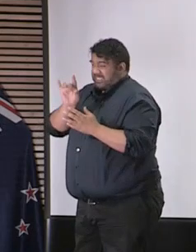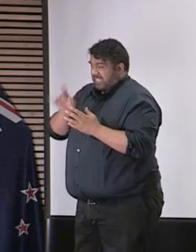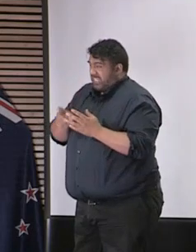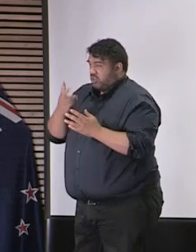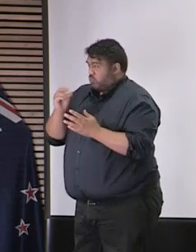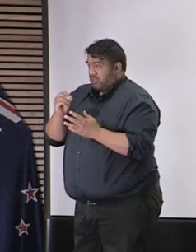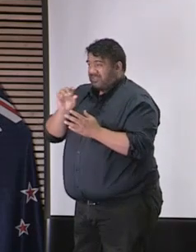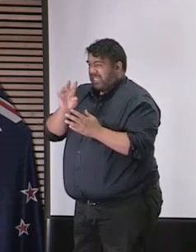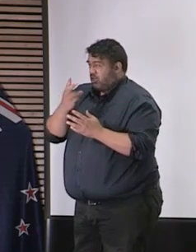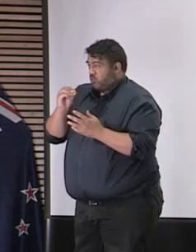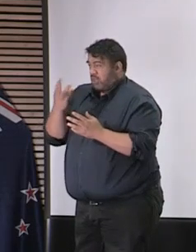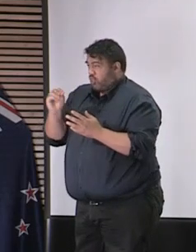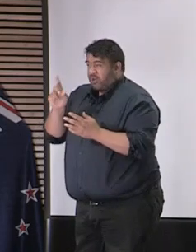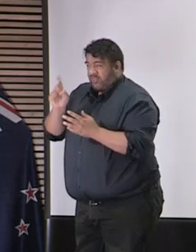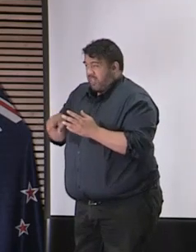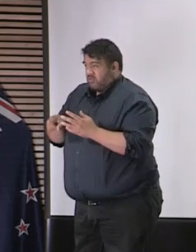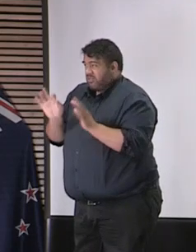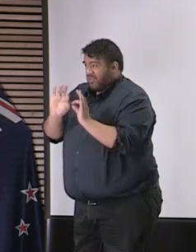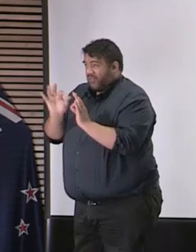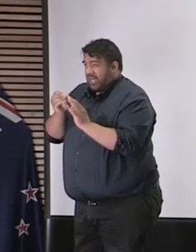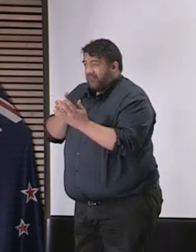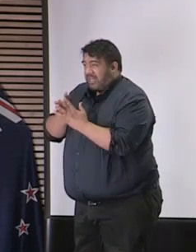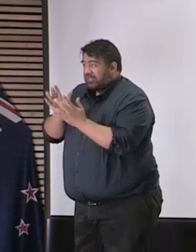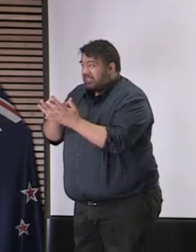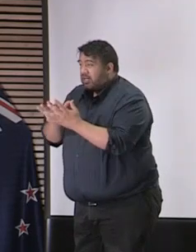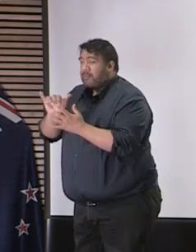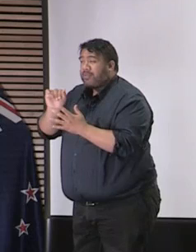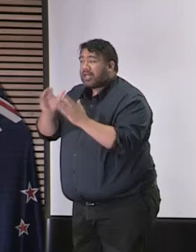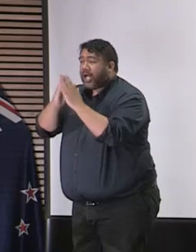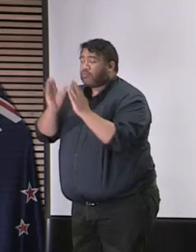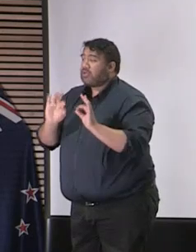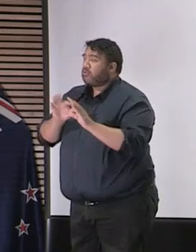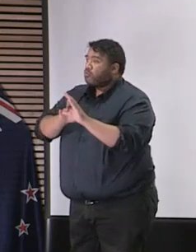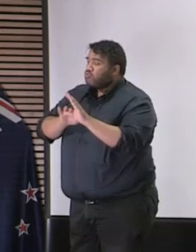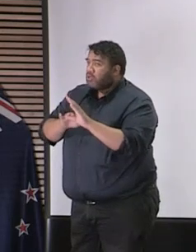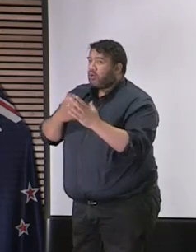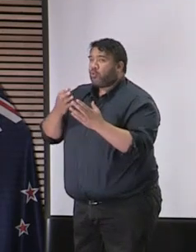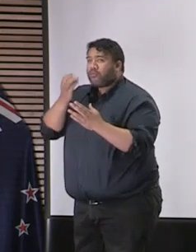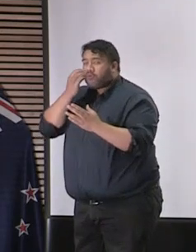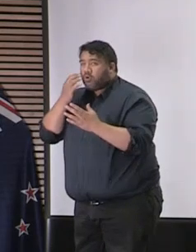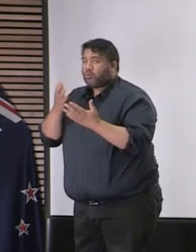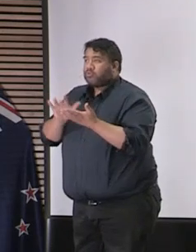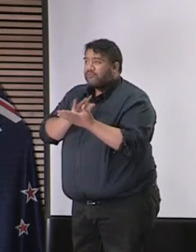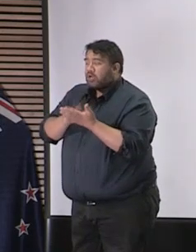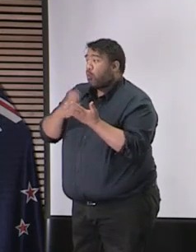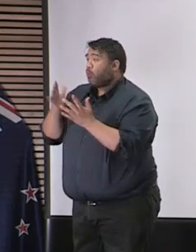is it is tens of thousands who don't have that level of